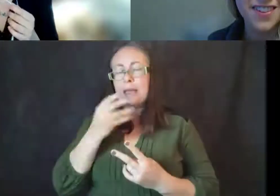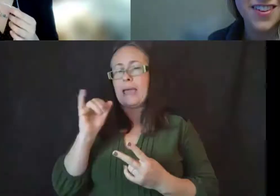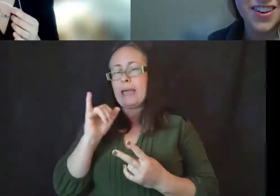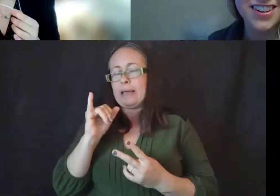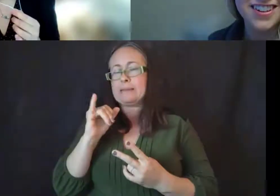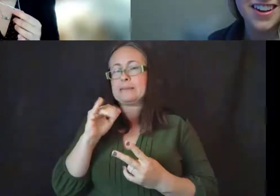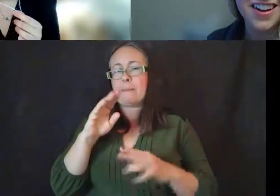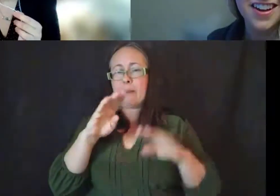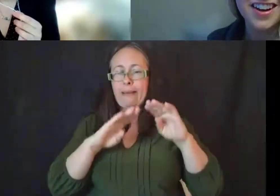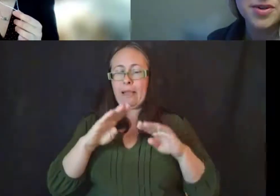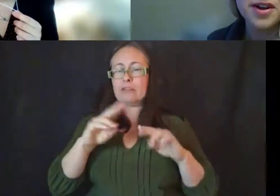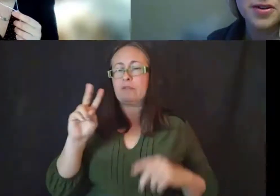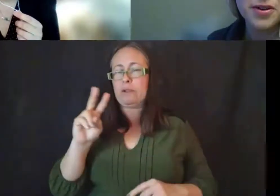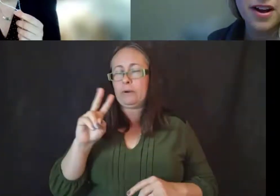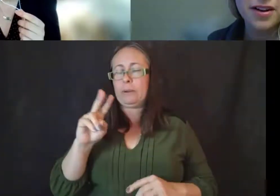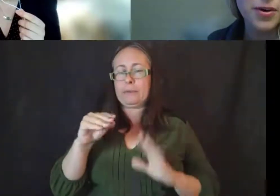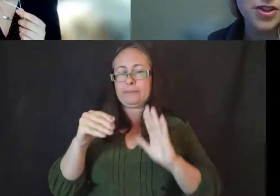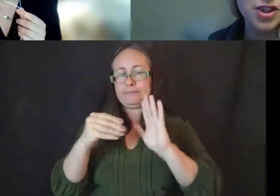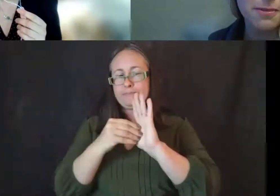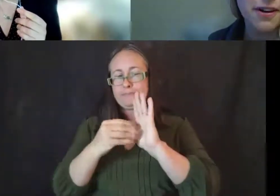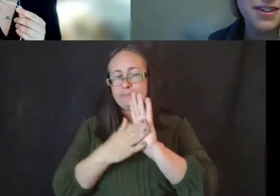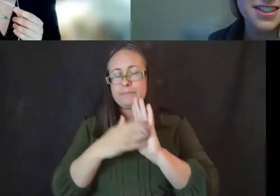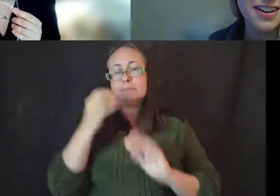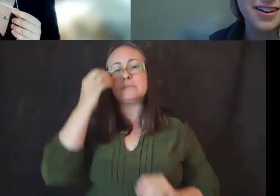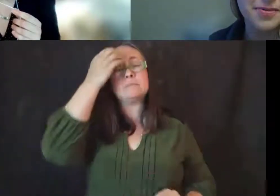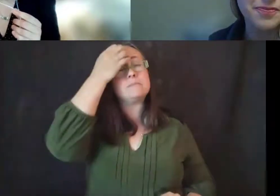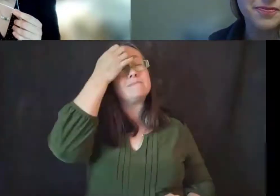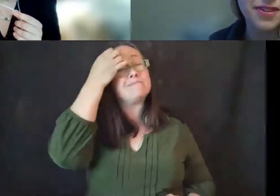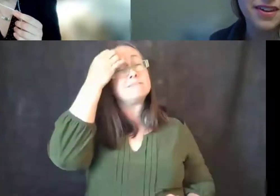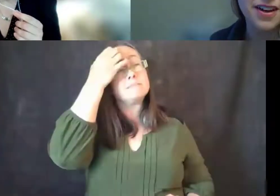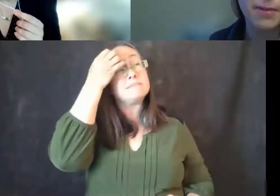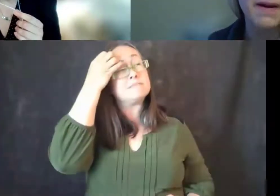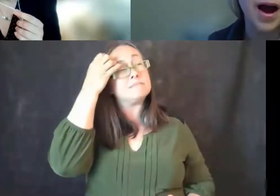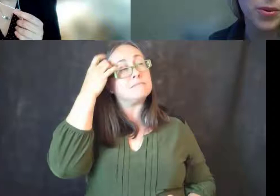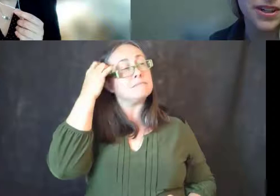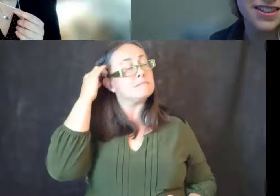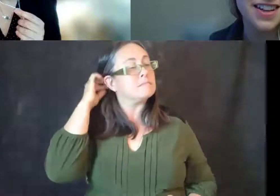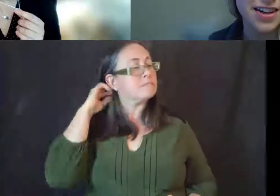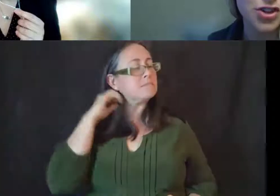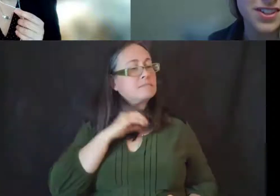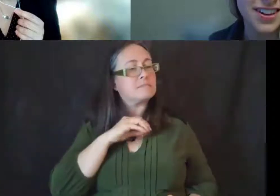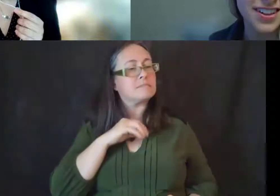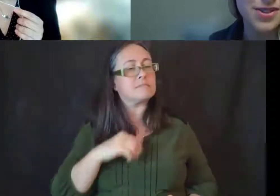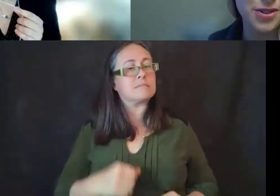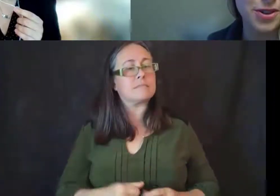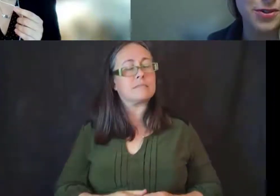Elyse Sullivan: Great. So another question about powering initial studies